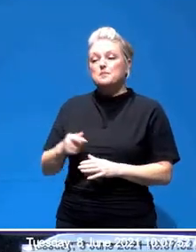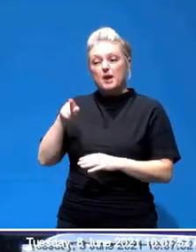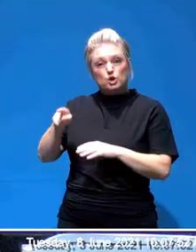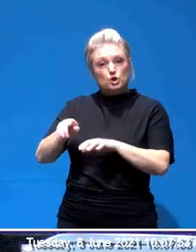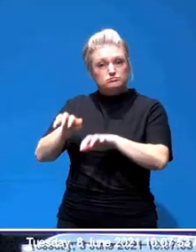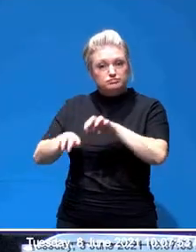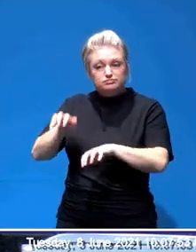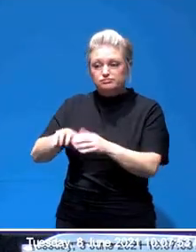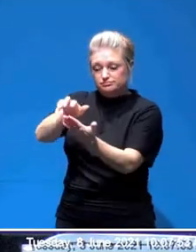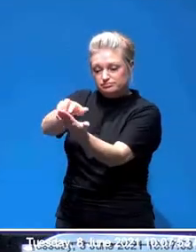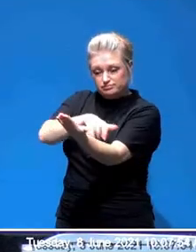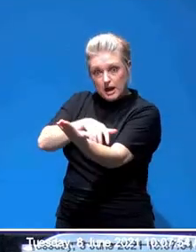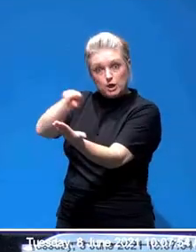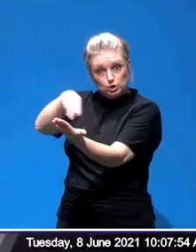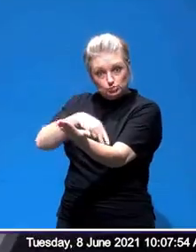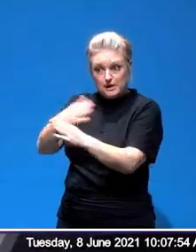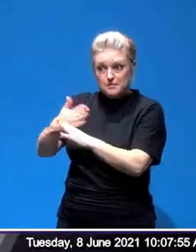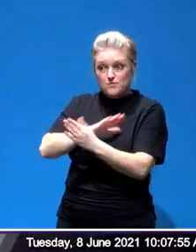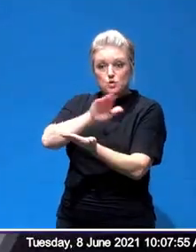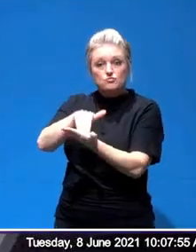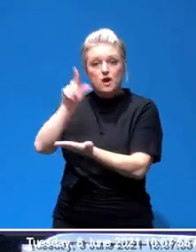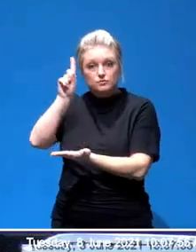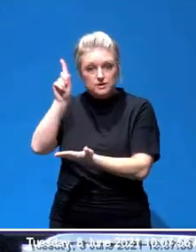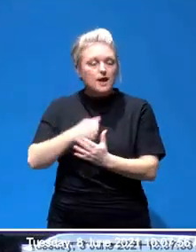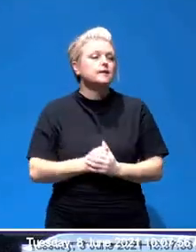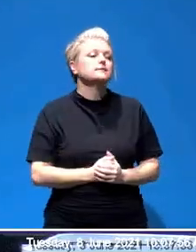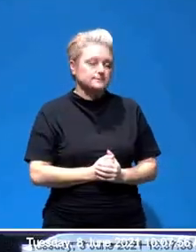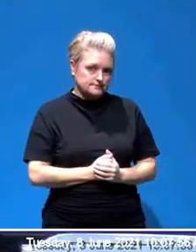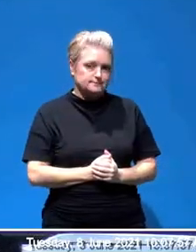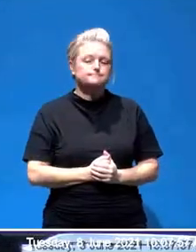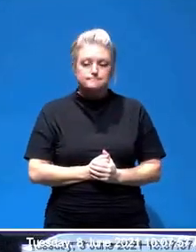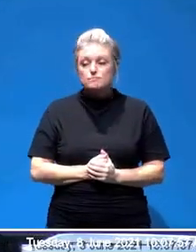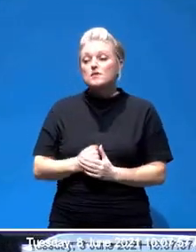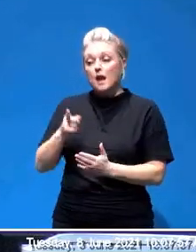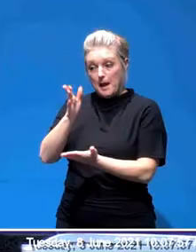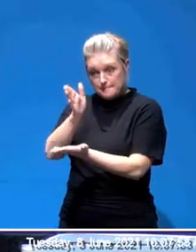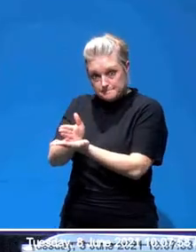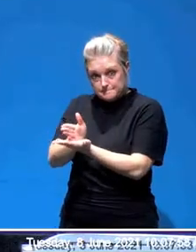read it before coming today? Yes, I have. Is it true? It's true.